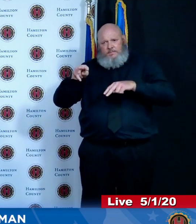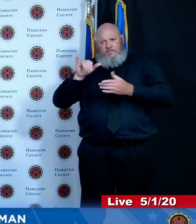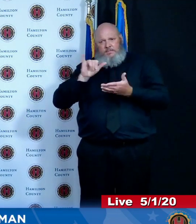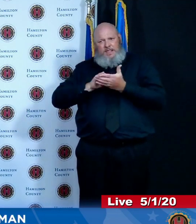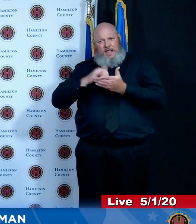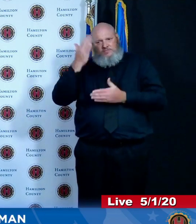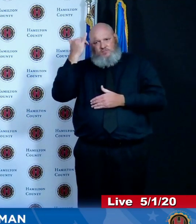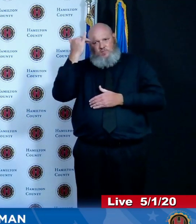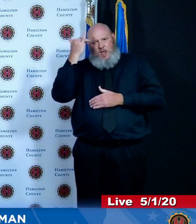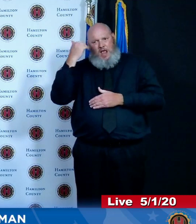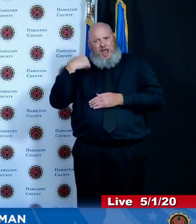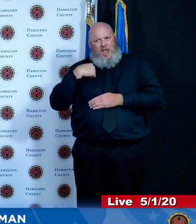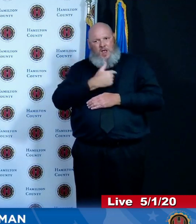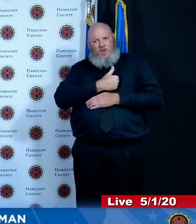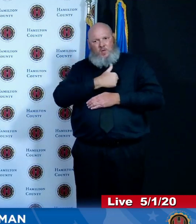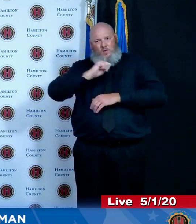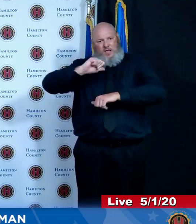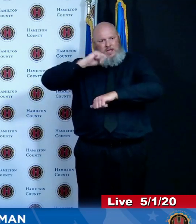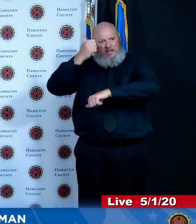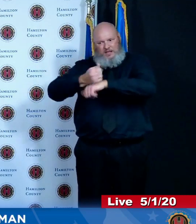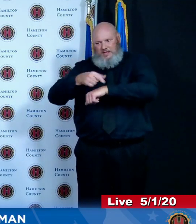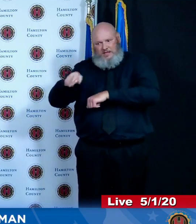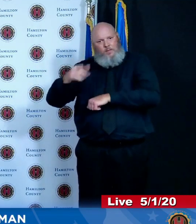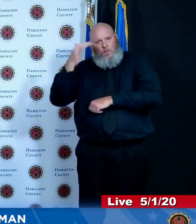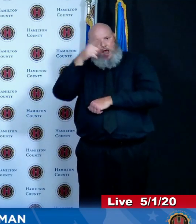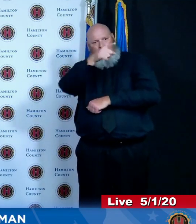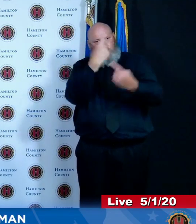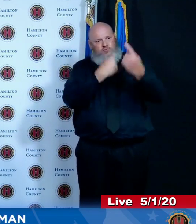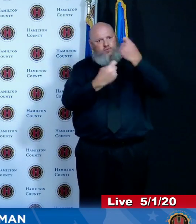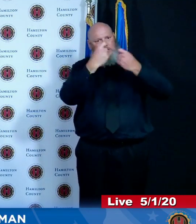go and that same team has a lot of experience obviously a couple months now